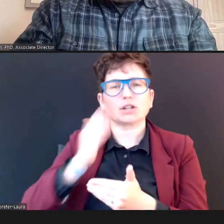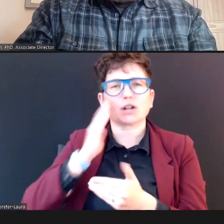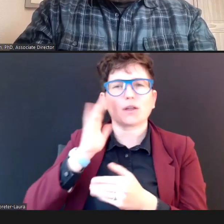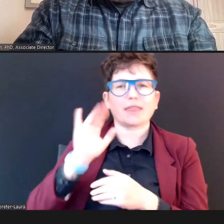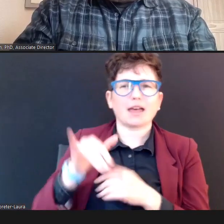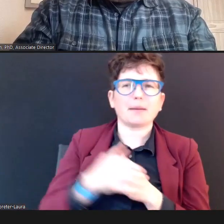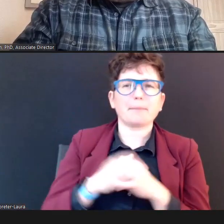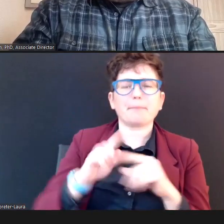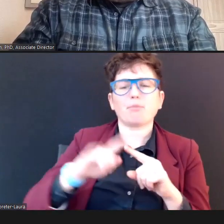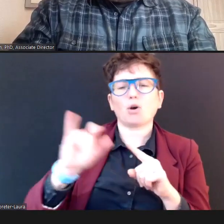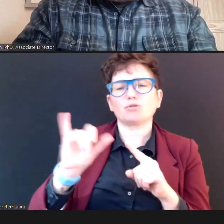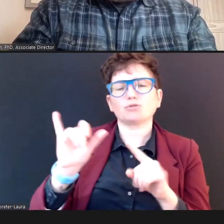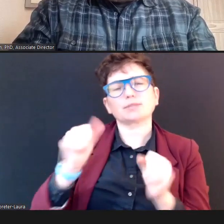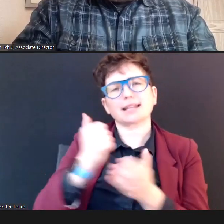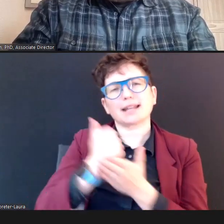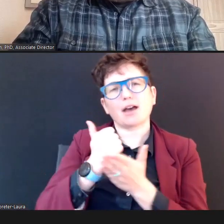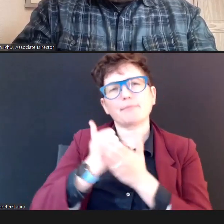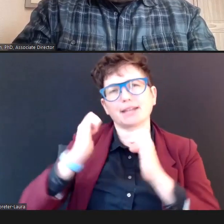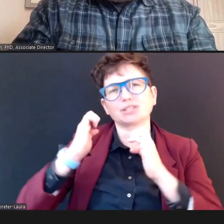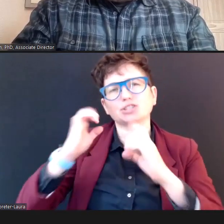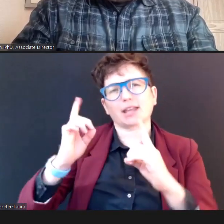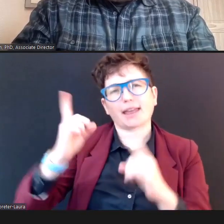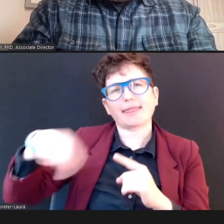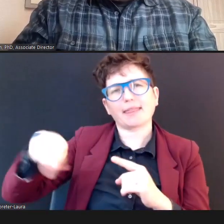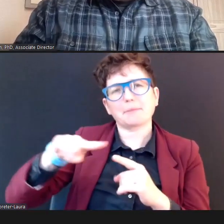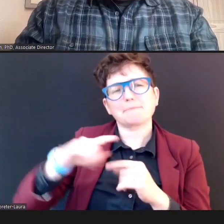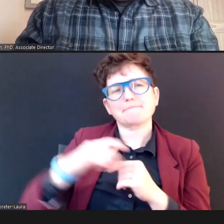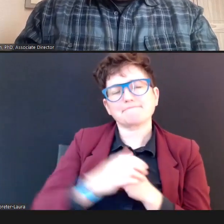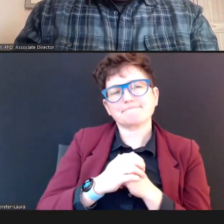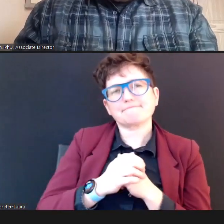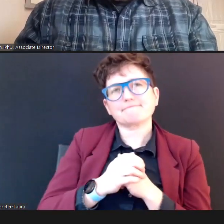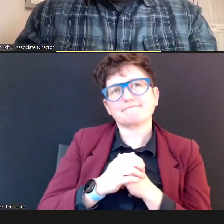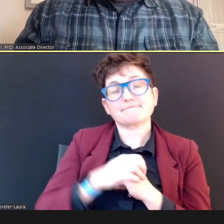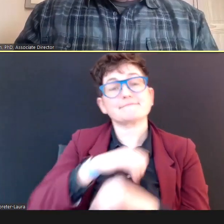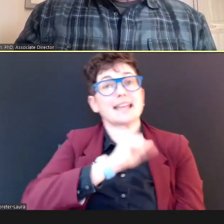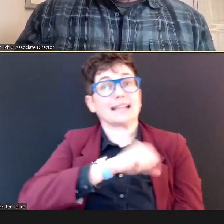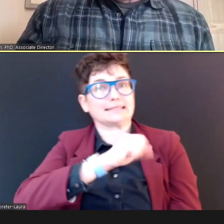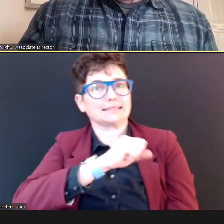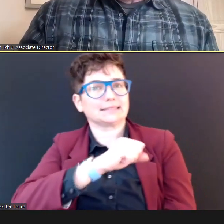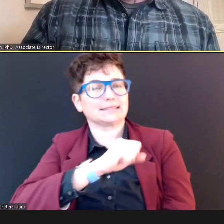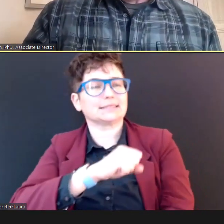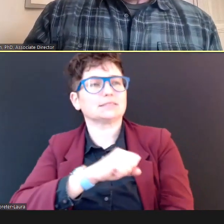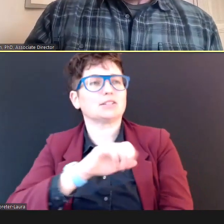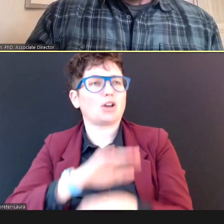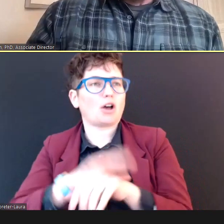um also can help educate them in uh in